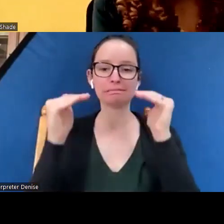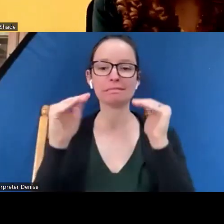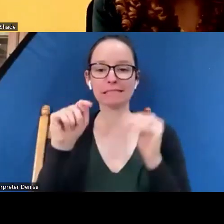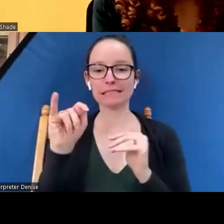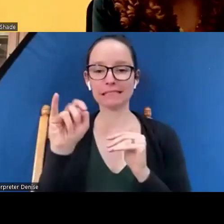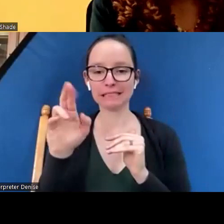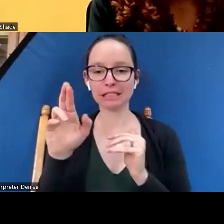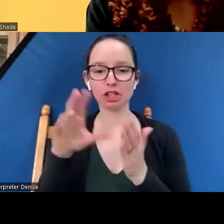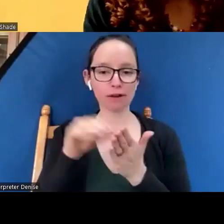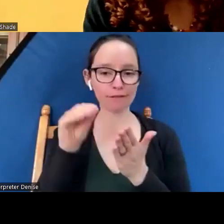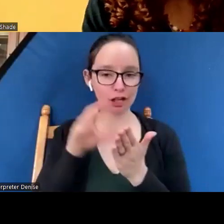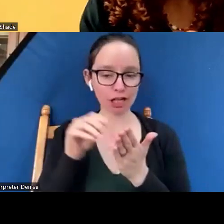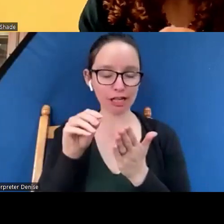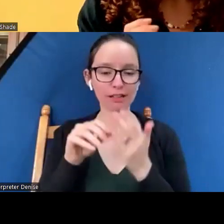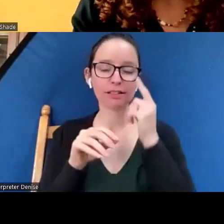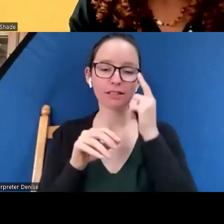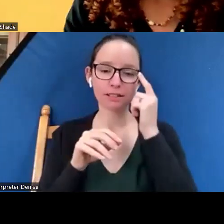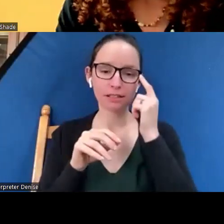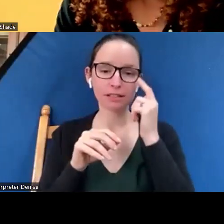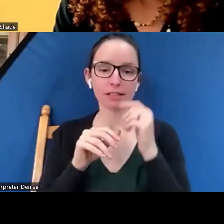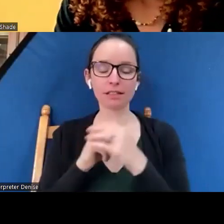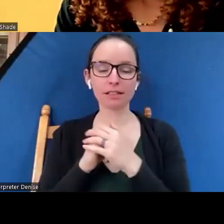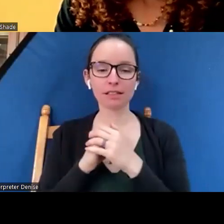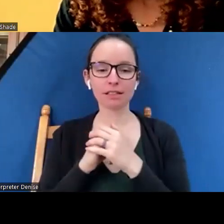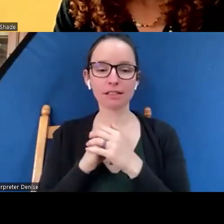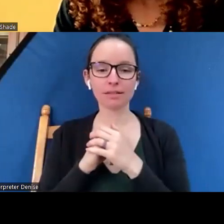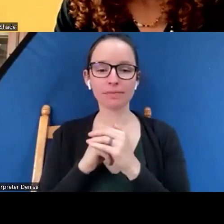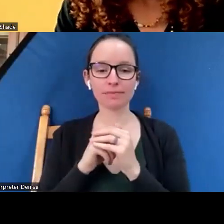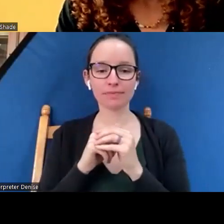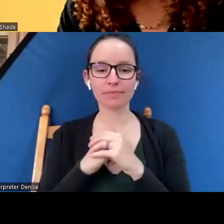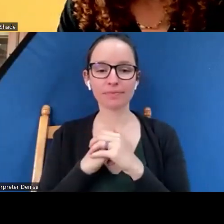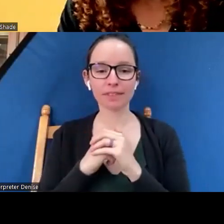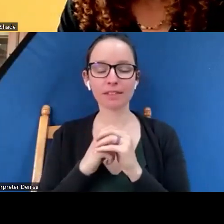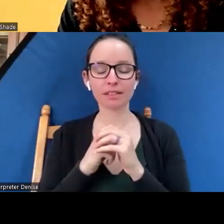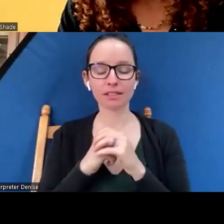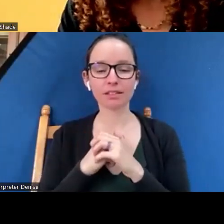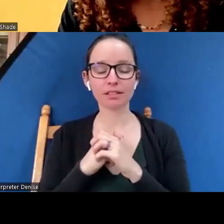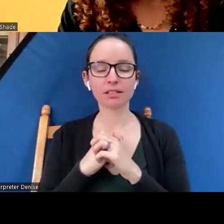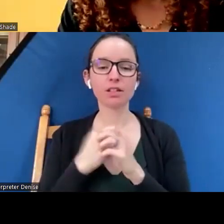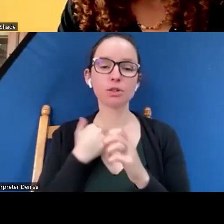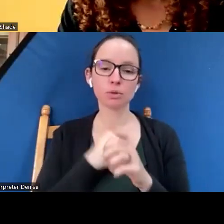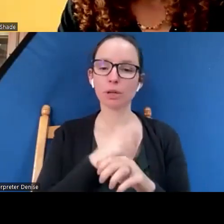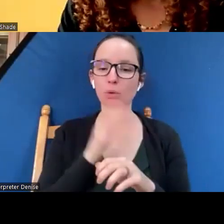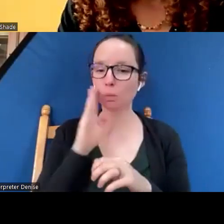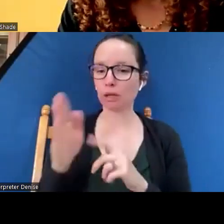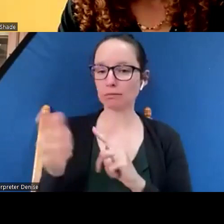Like I'll ask Skellis and Meadow for some time for advice and then you know we'll work back and forth as we can.